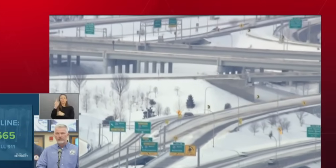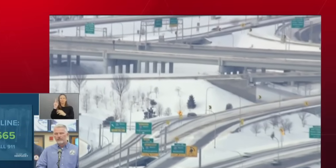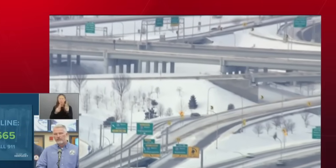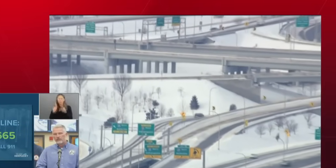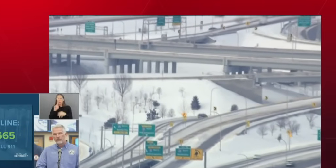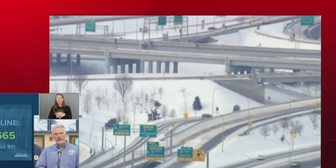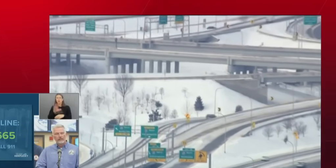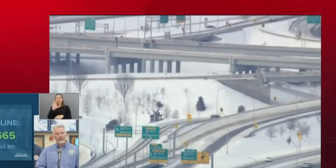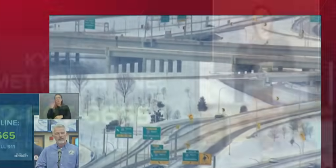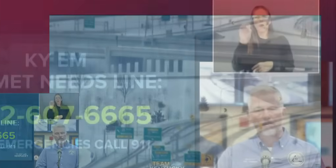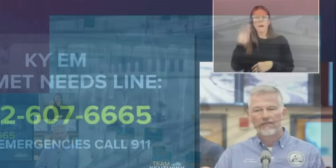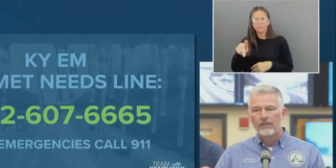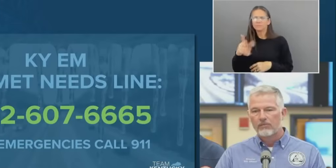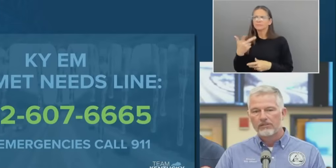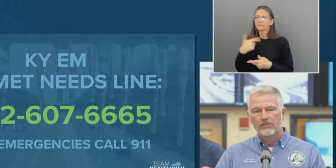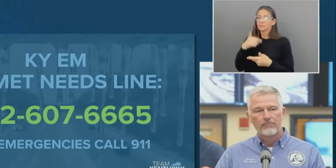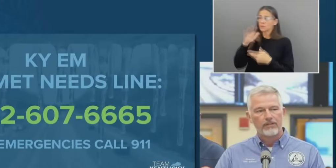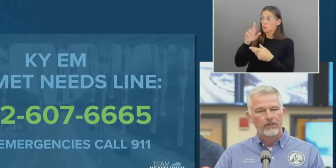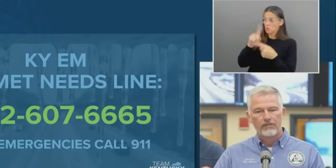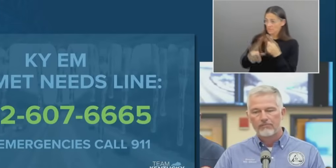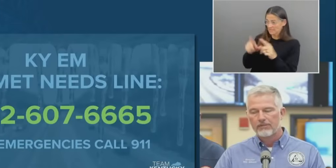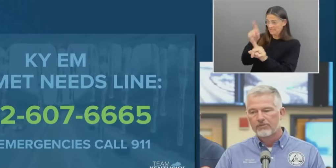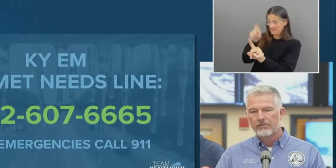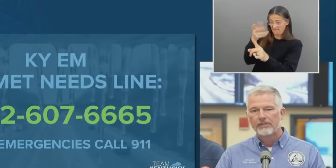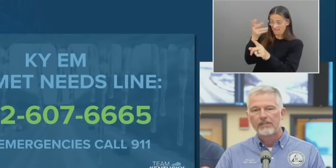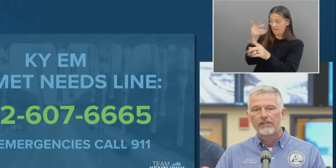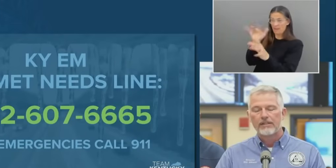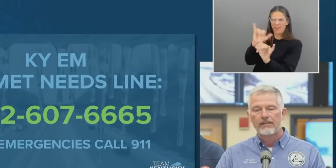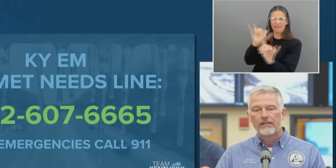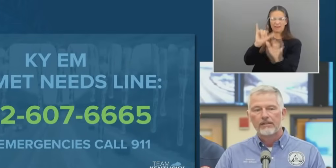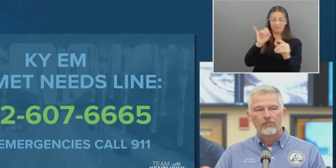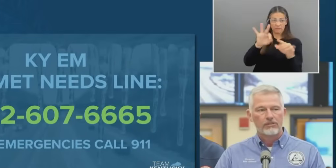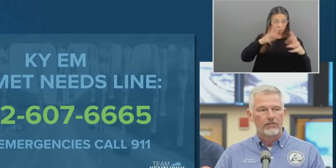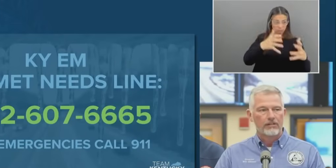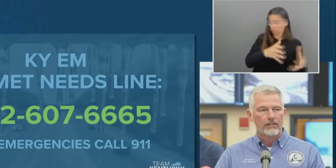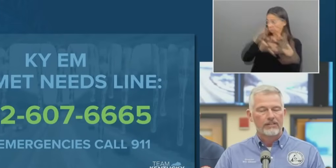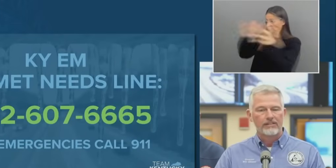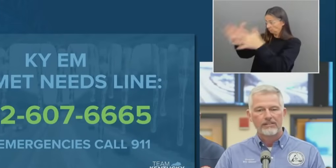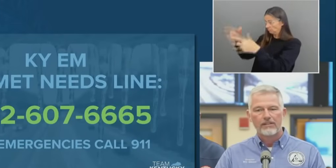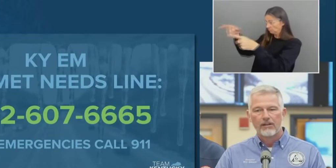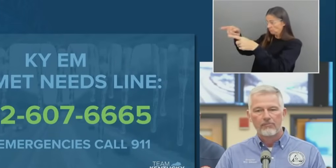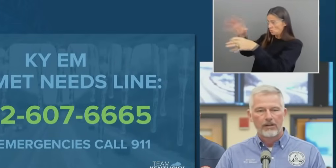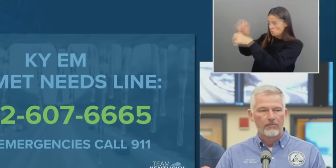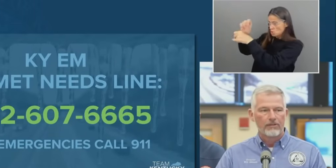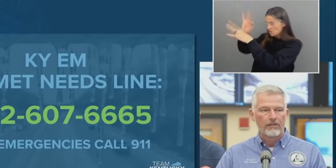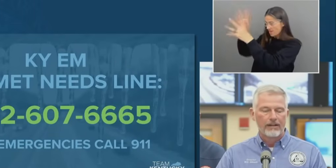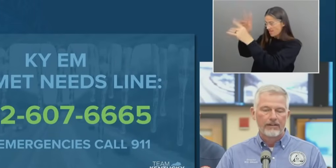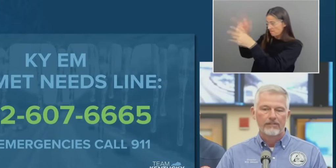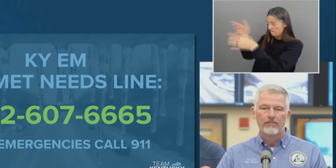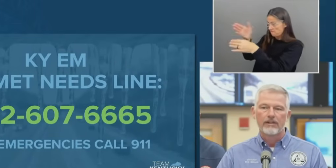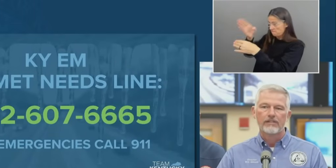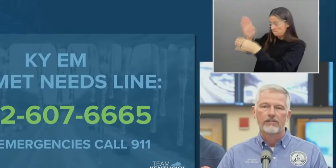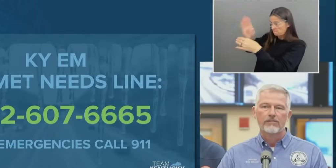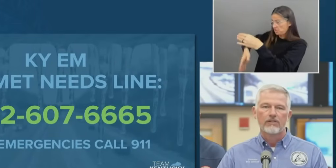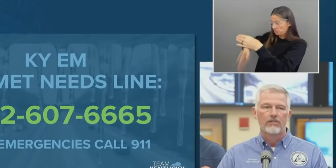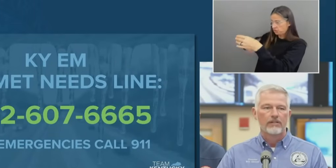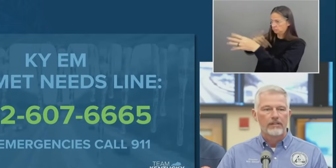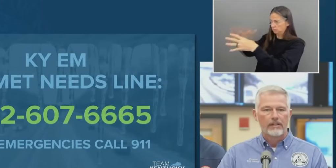ADDITIONALLY, WE’RE TALKING WITH OUR FORESTRY FOLKS, OUR UTILITY CO-OPS, AND WE’RE CONTINUING TO MOVE THOSE RESOURCES. AND THAT’S WHAT WE LOOK AT ON AN EVENT.